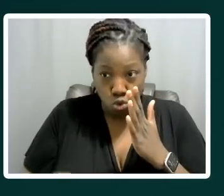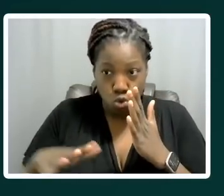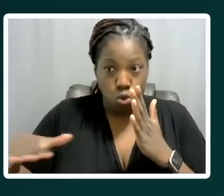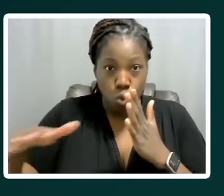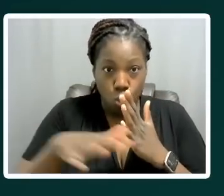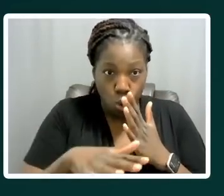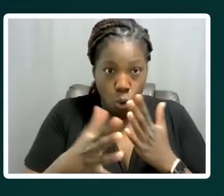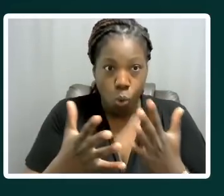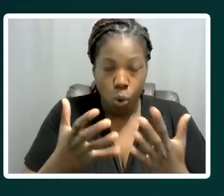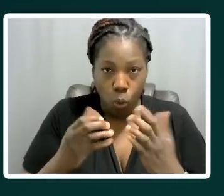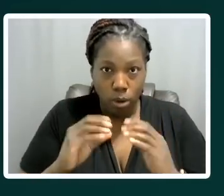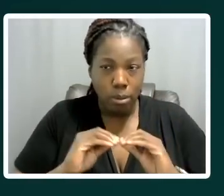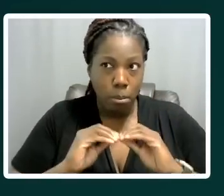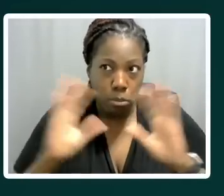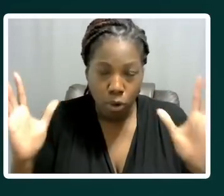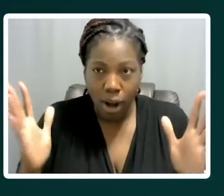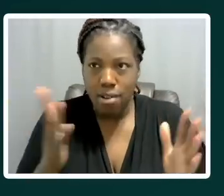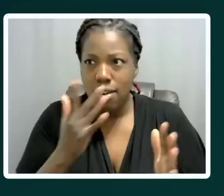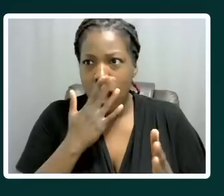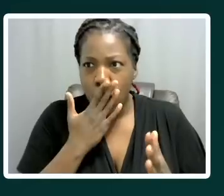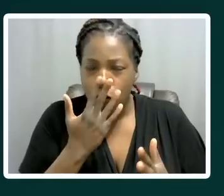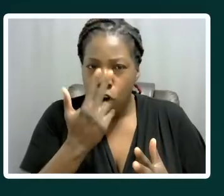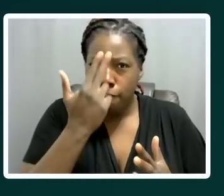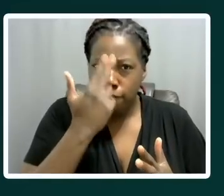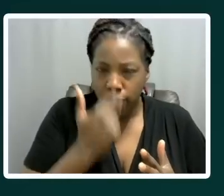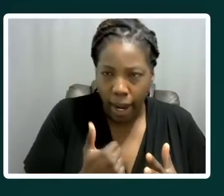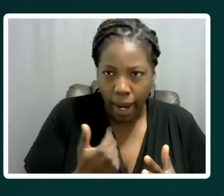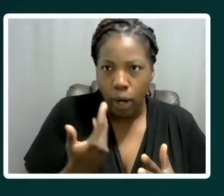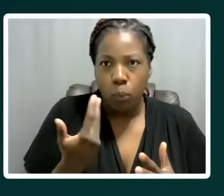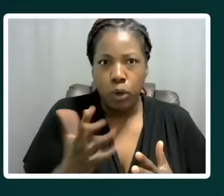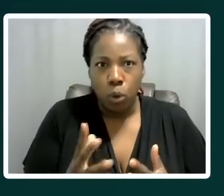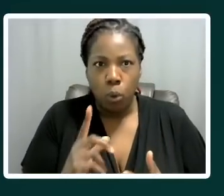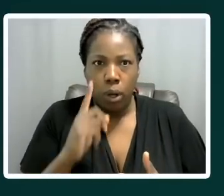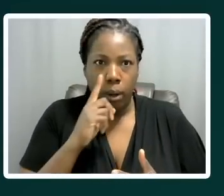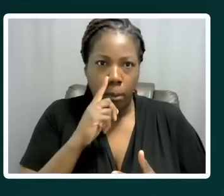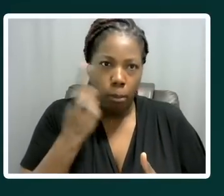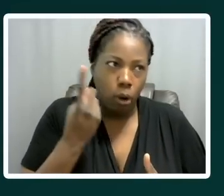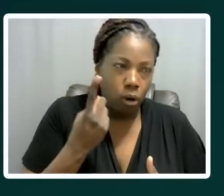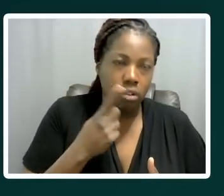colorful. We want them fun. We don't want it to be a dry biography of what they think of like a very